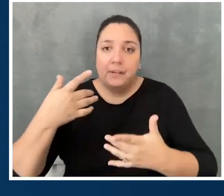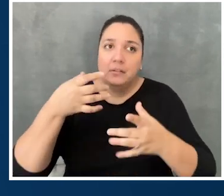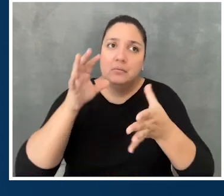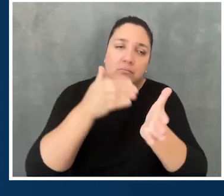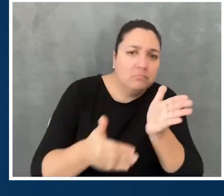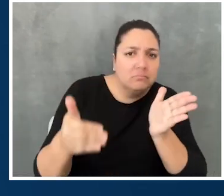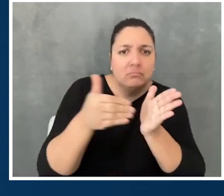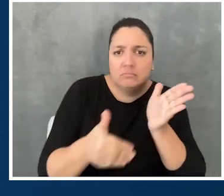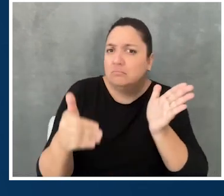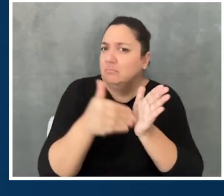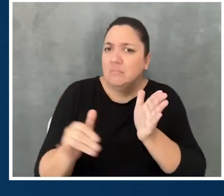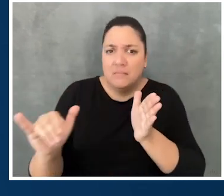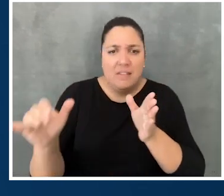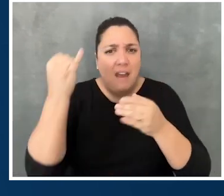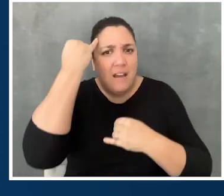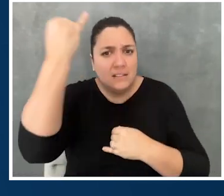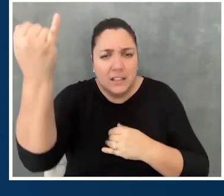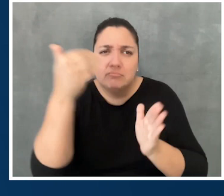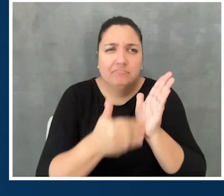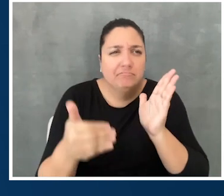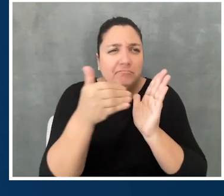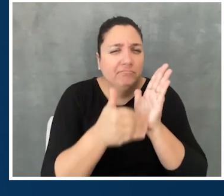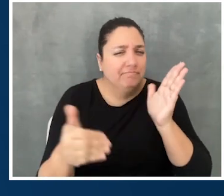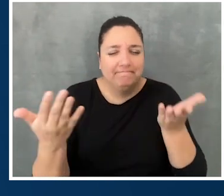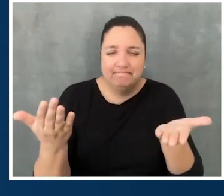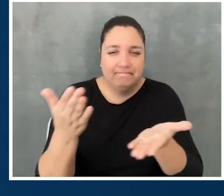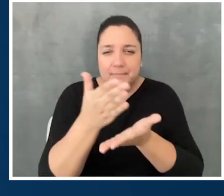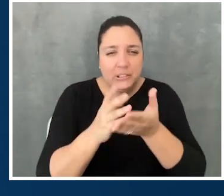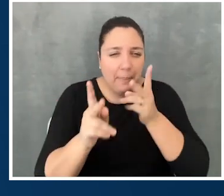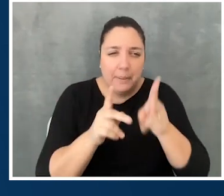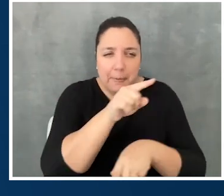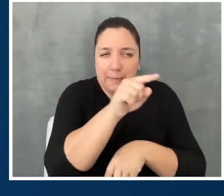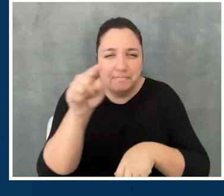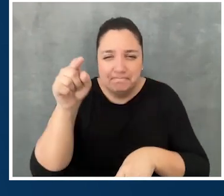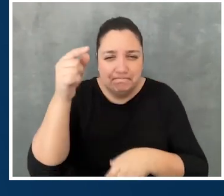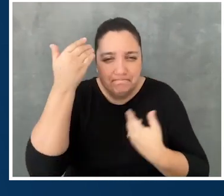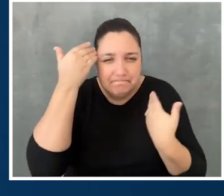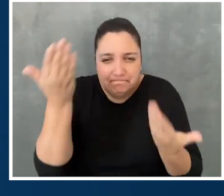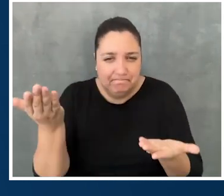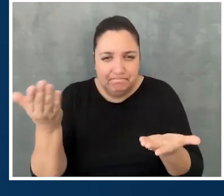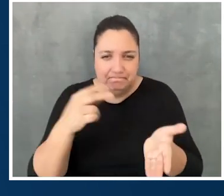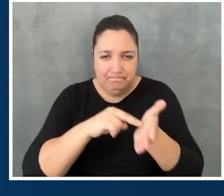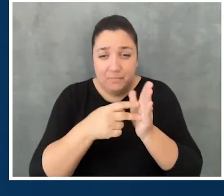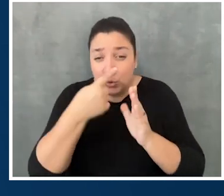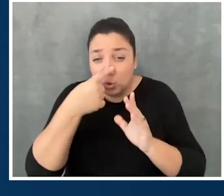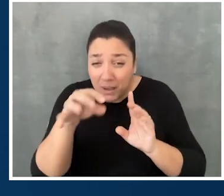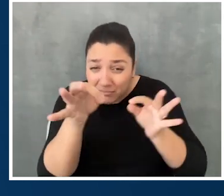or are doing the work and some people are still unfamiliar. Can we talk about like a very basic definition of